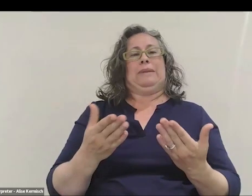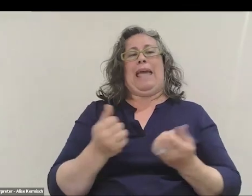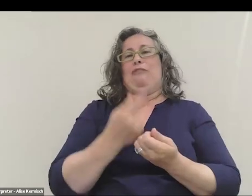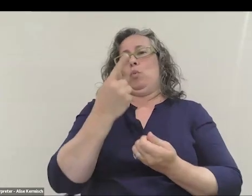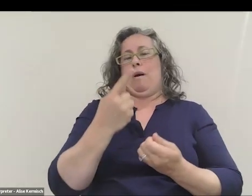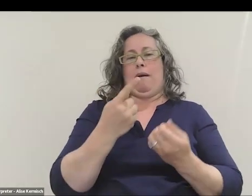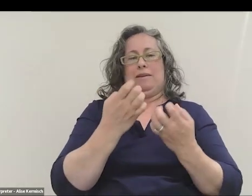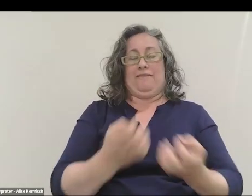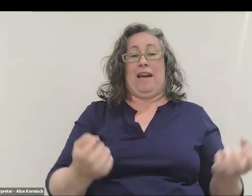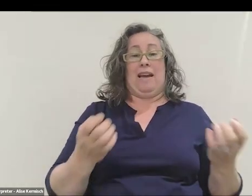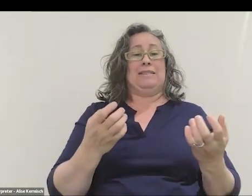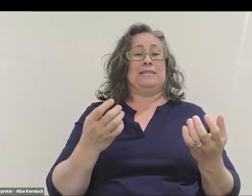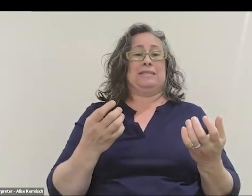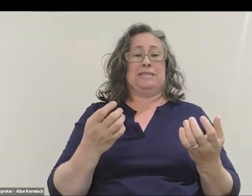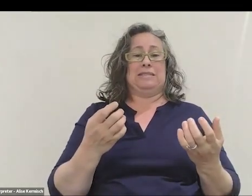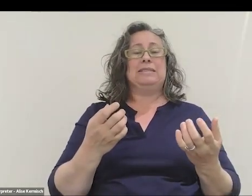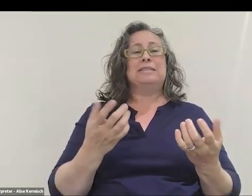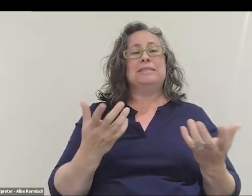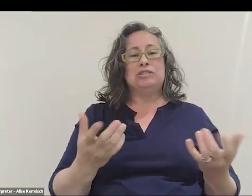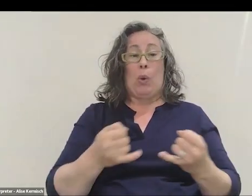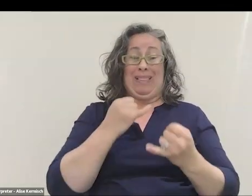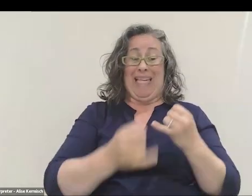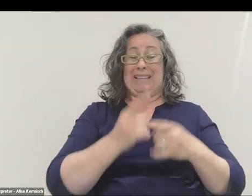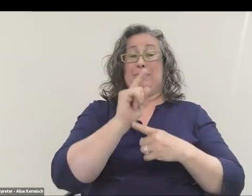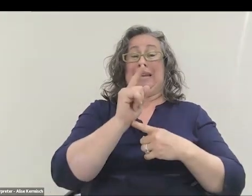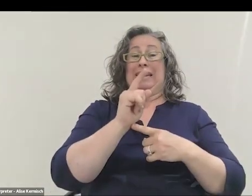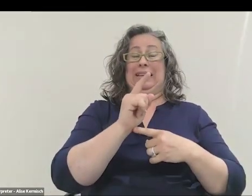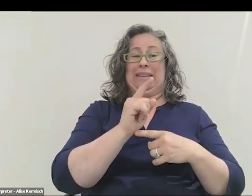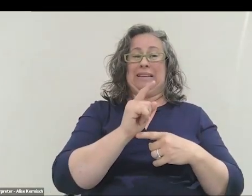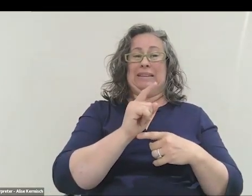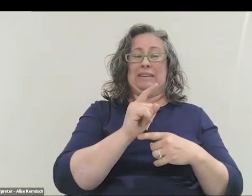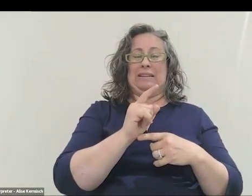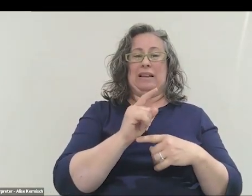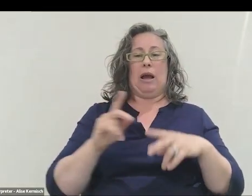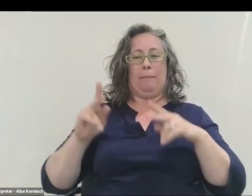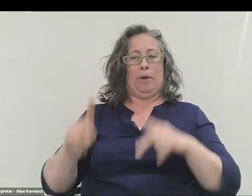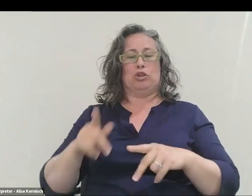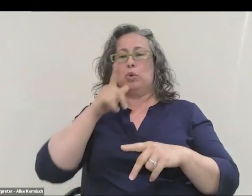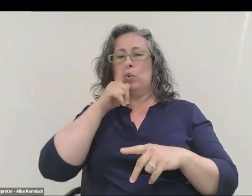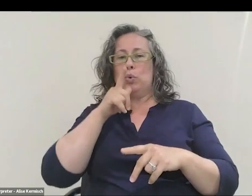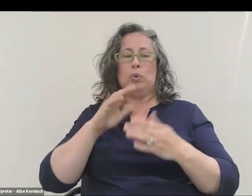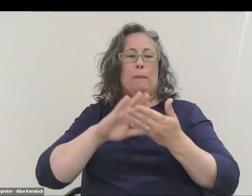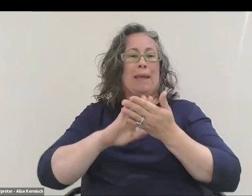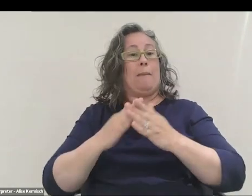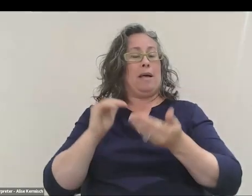At the last minute, a person that's become a close collaborator on this project, Dawn Davies, came up.